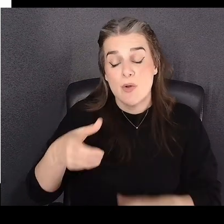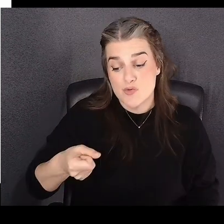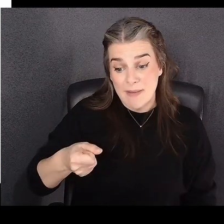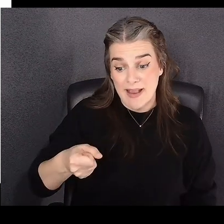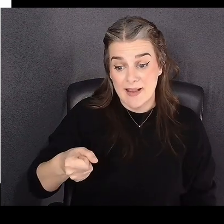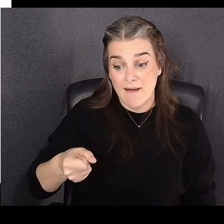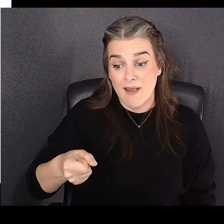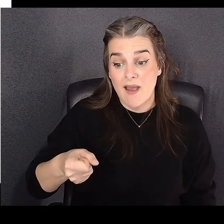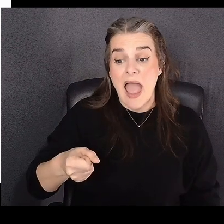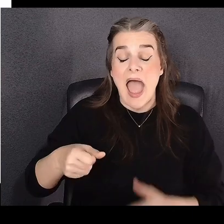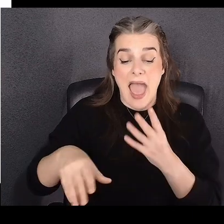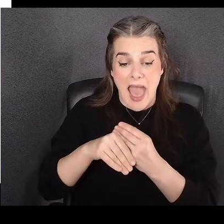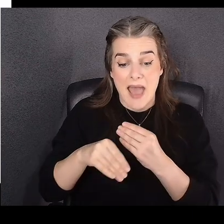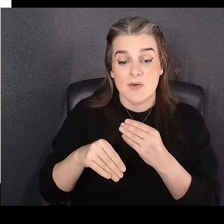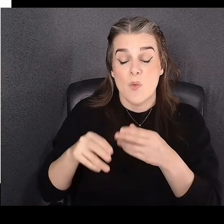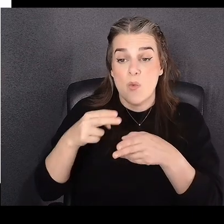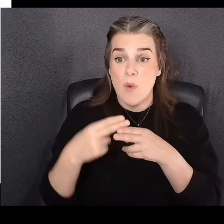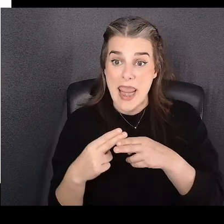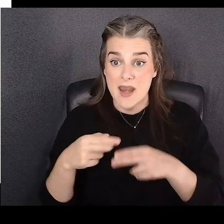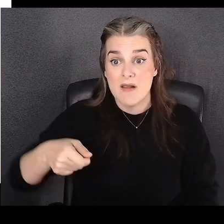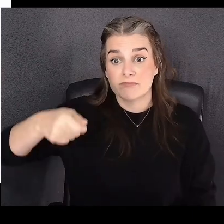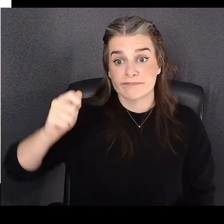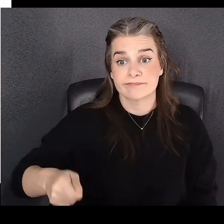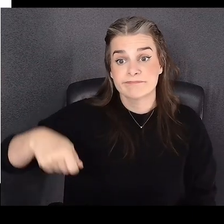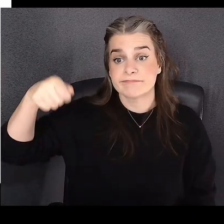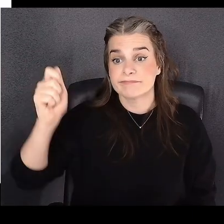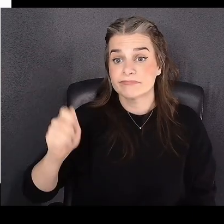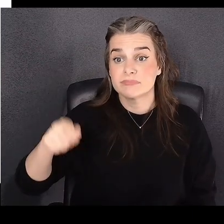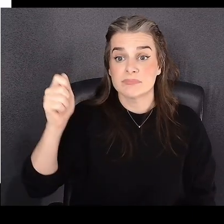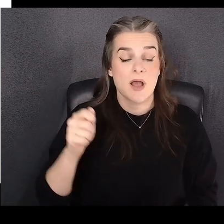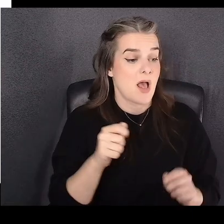Everybody is given a bell to play a song.